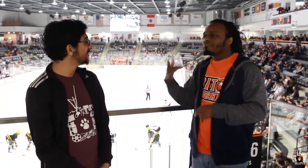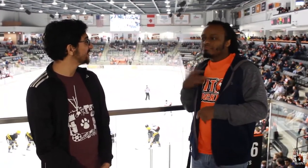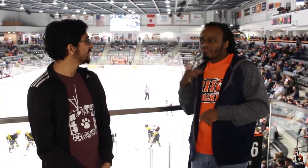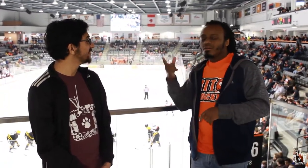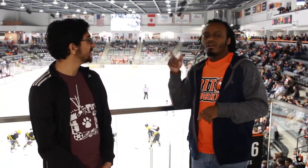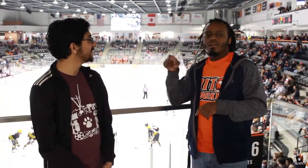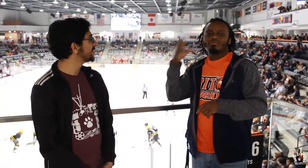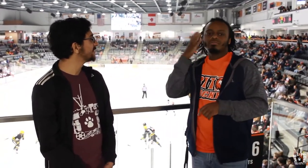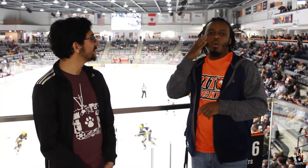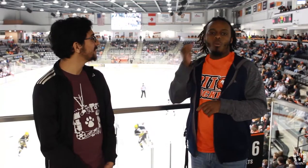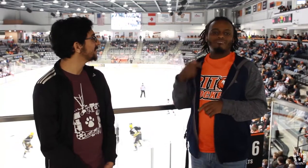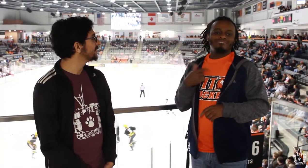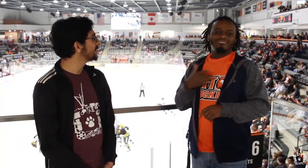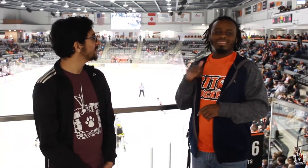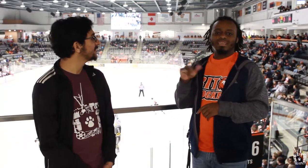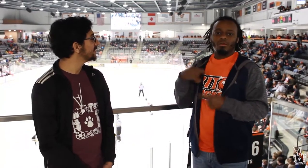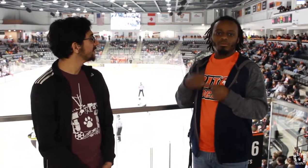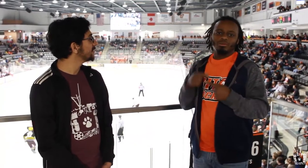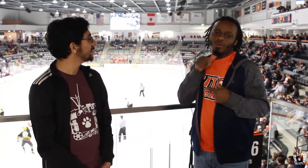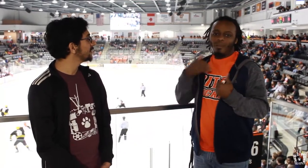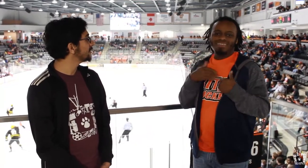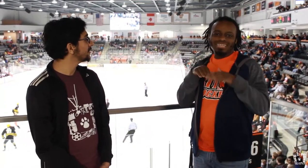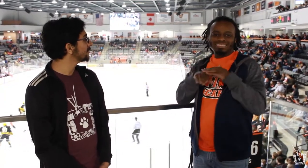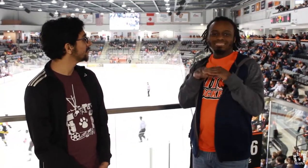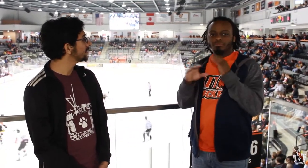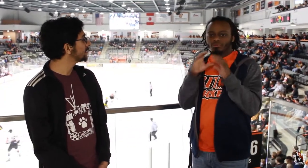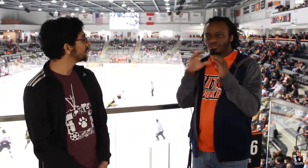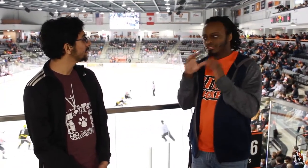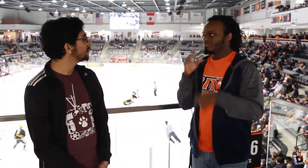feel that they need to know how they feel when they have no access to communication.